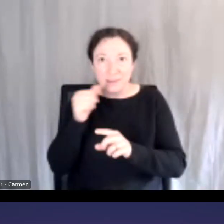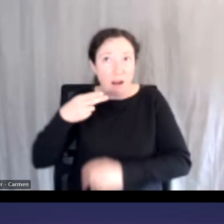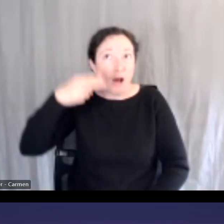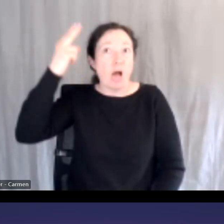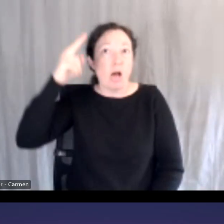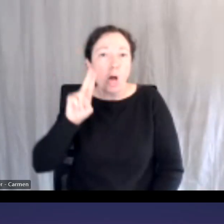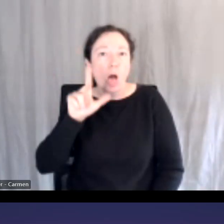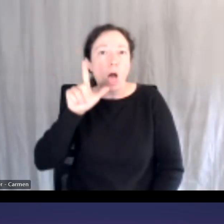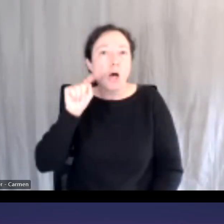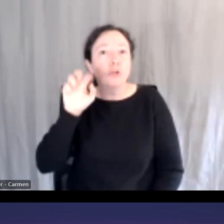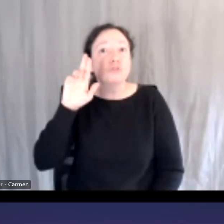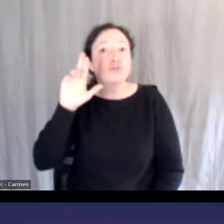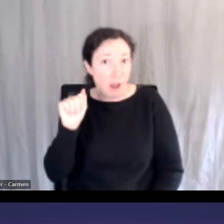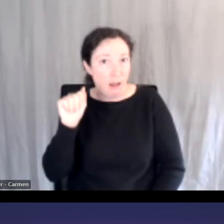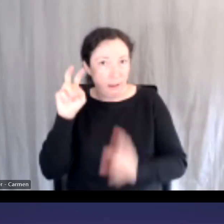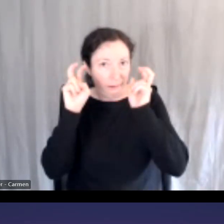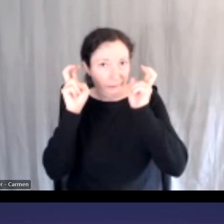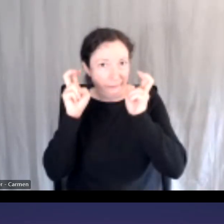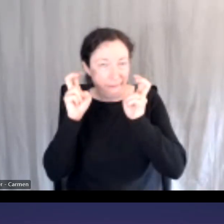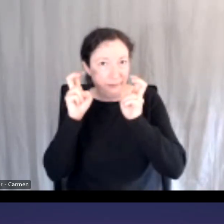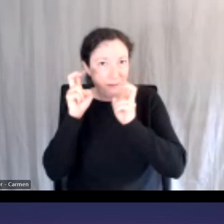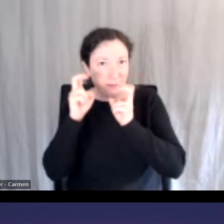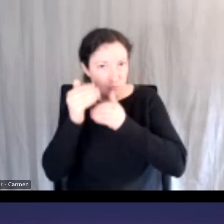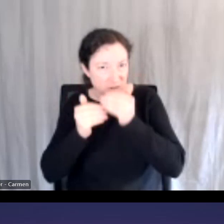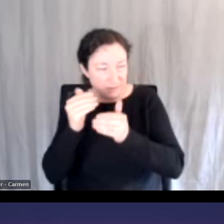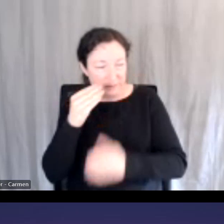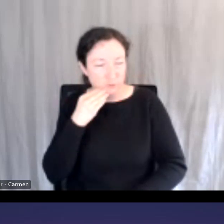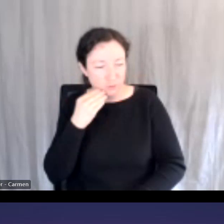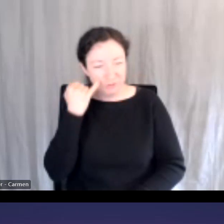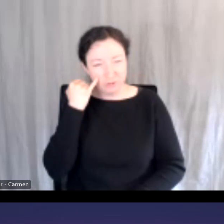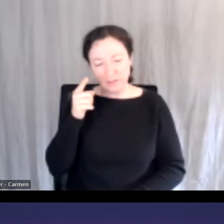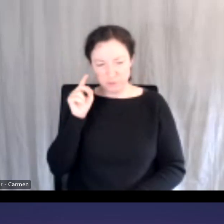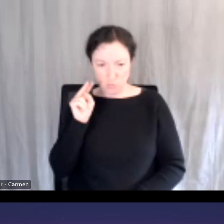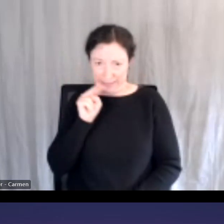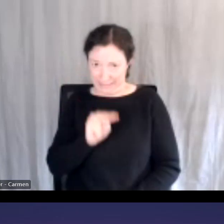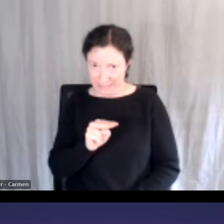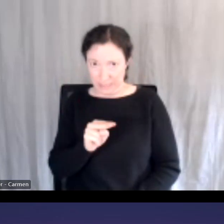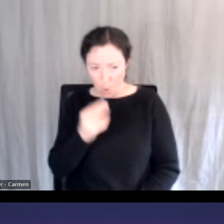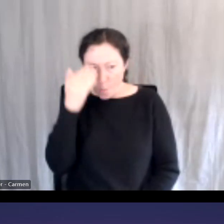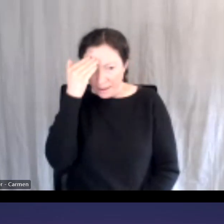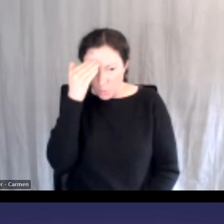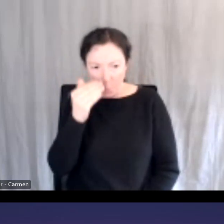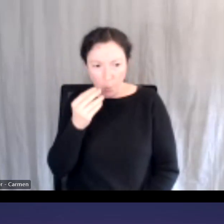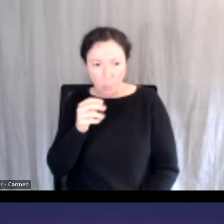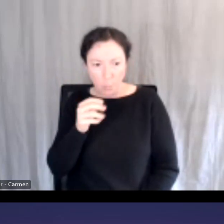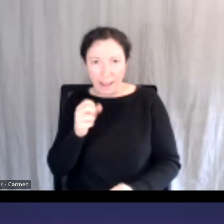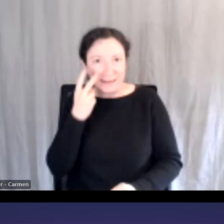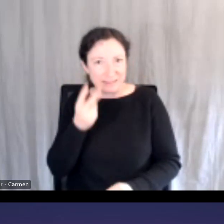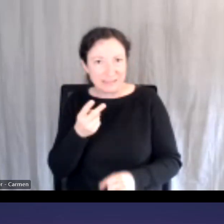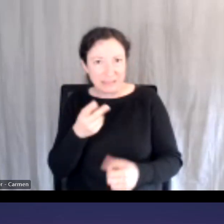I mean, if, if you can recognize it in its whole form, if you look at it and you know exactly what it is and you look at the ingredients, you're like, yep, that's,